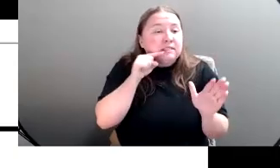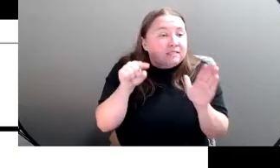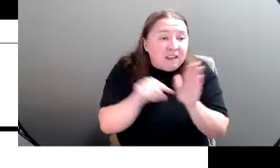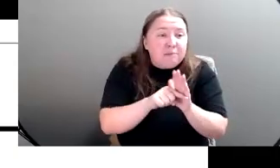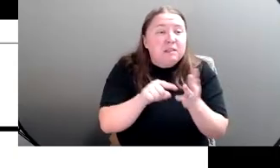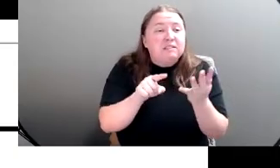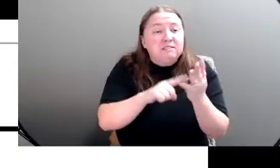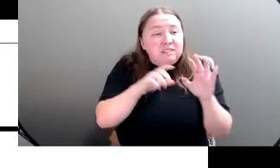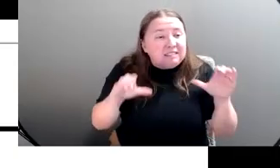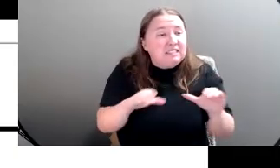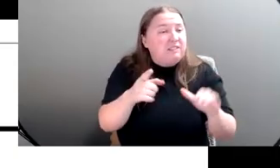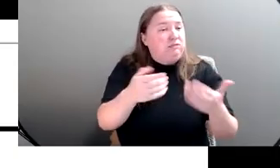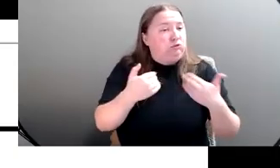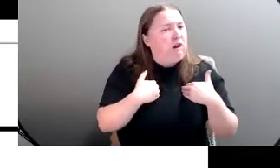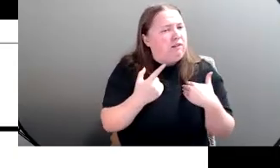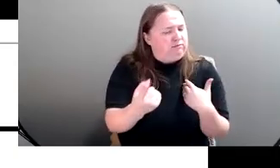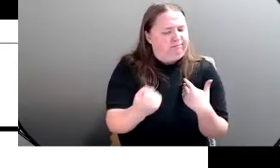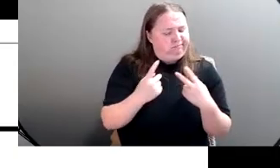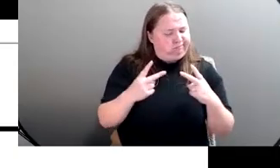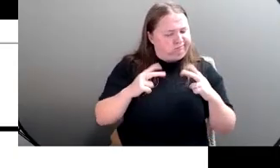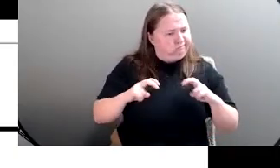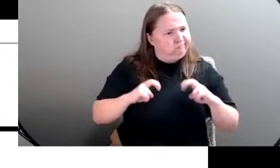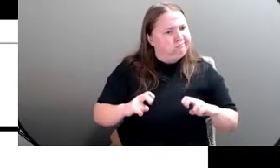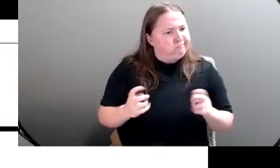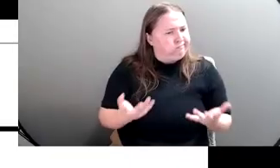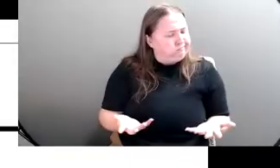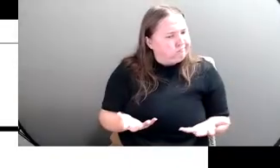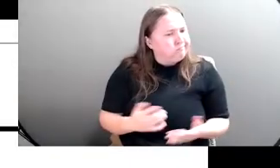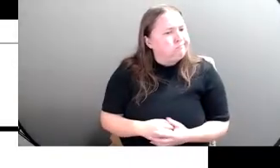And ask yourself, you know, or other